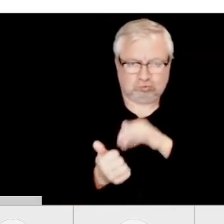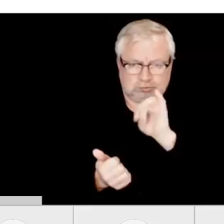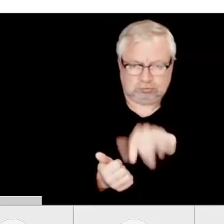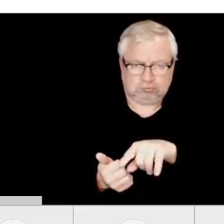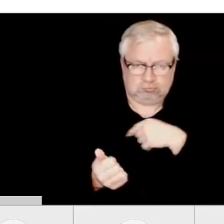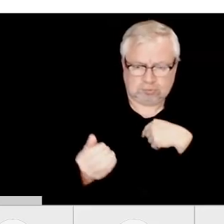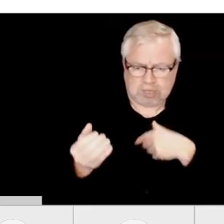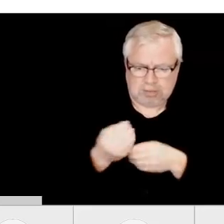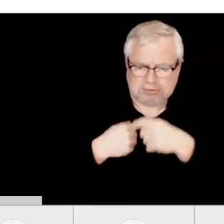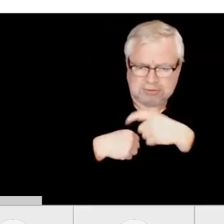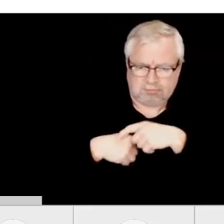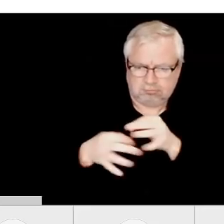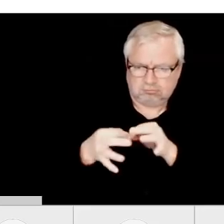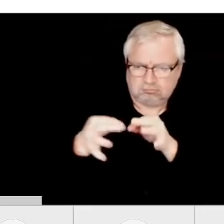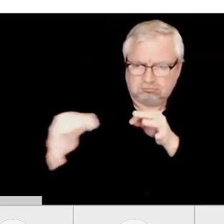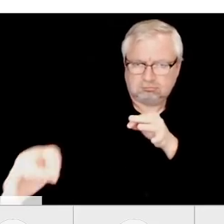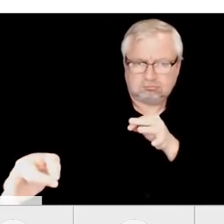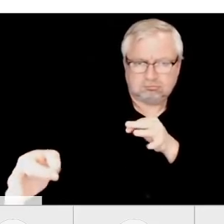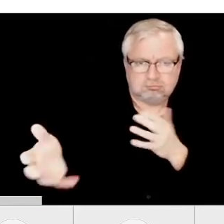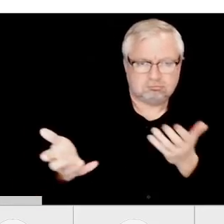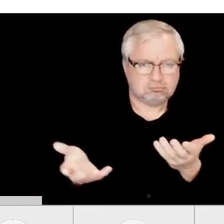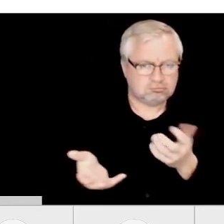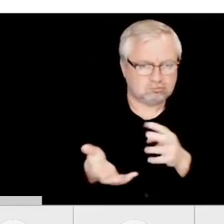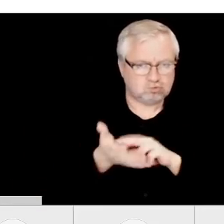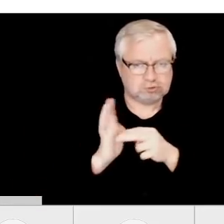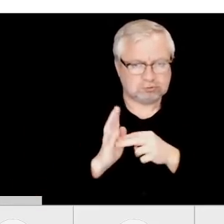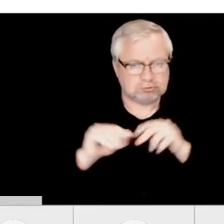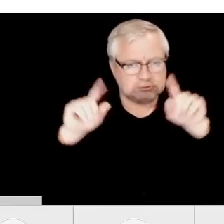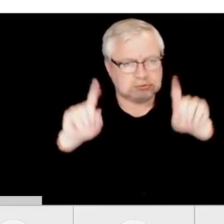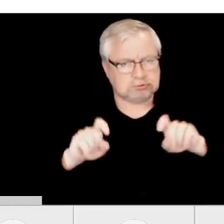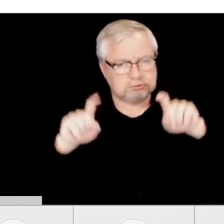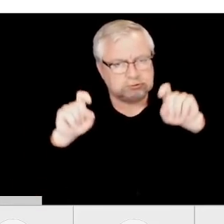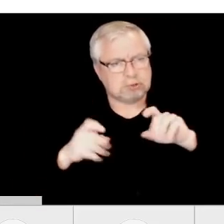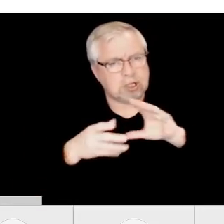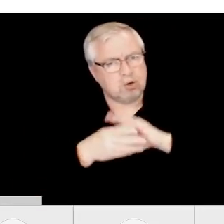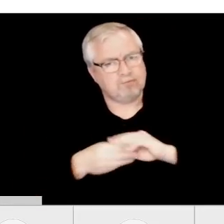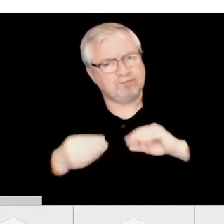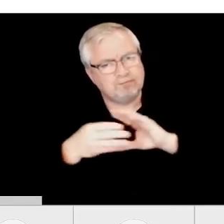And that is where the testing scenario and the treatment scenarios come into play.